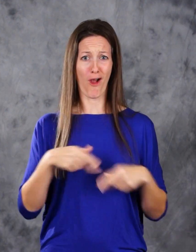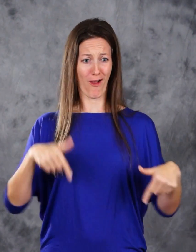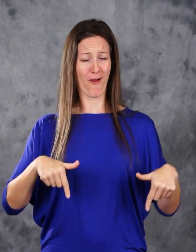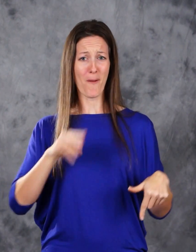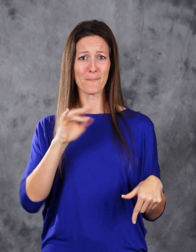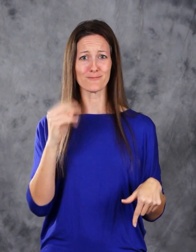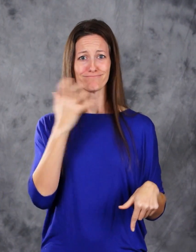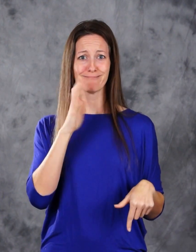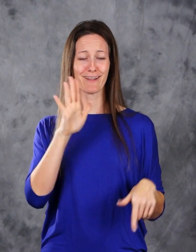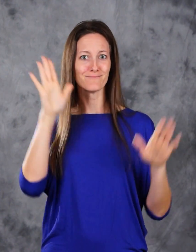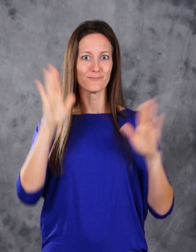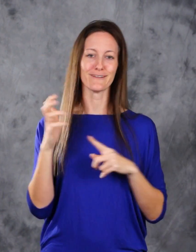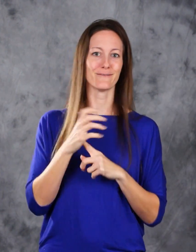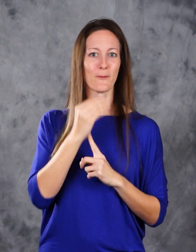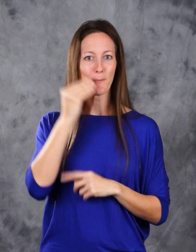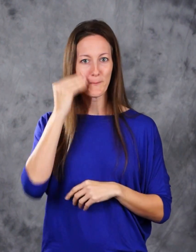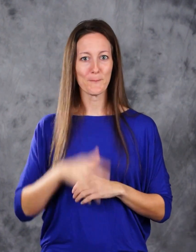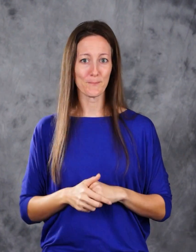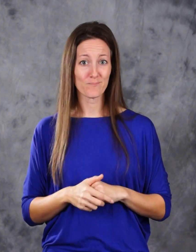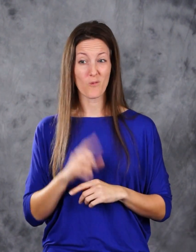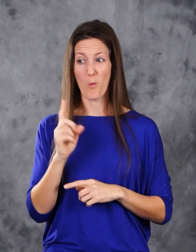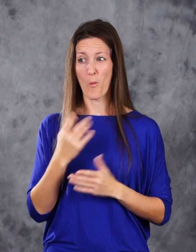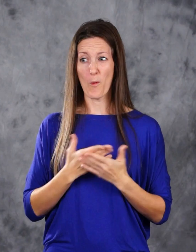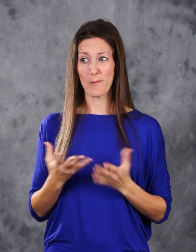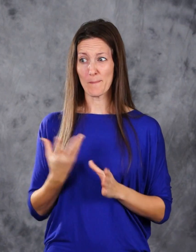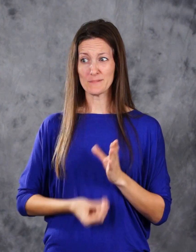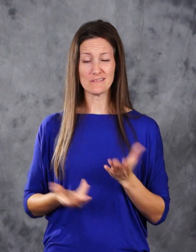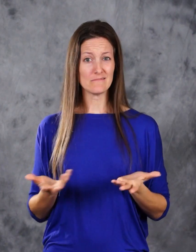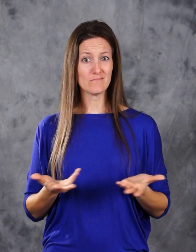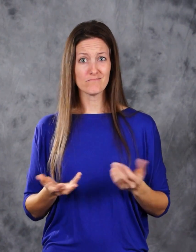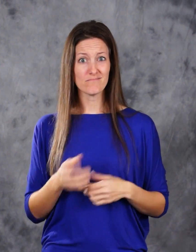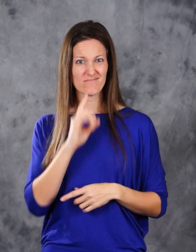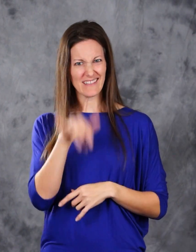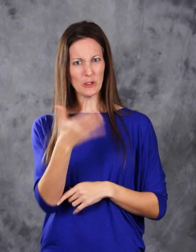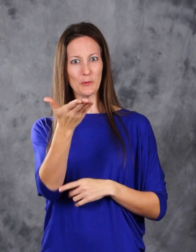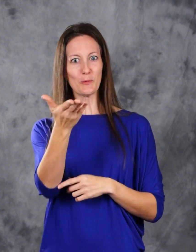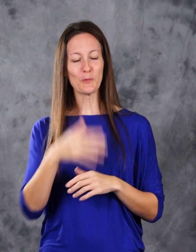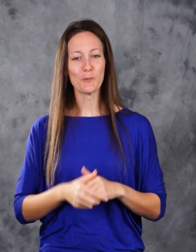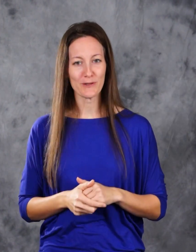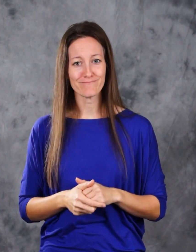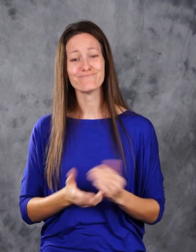who calls this great state home. The only missing piece is… well… You.